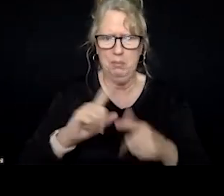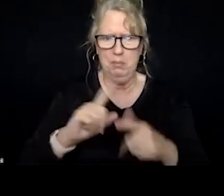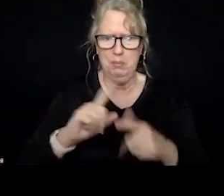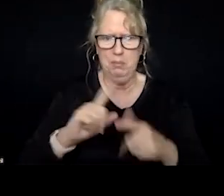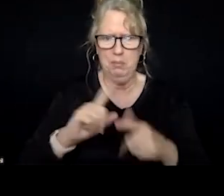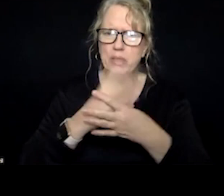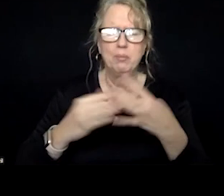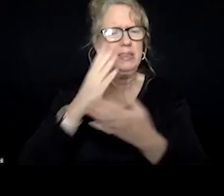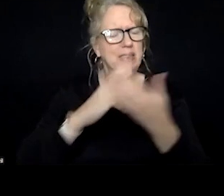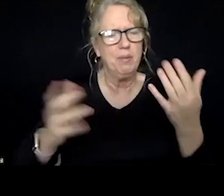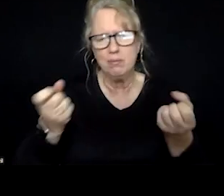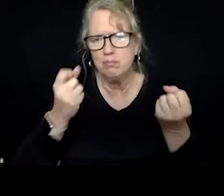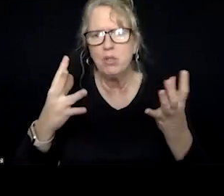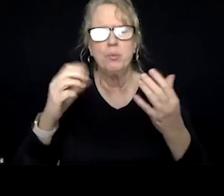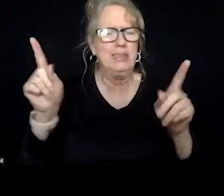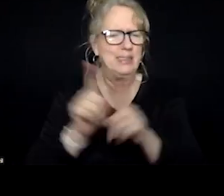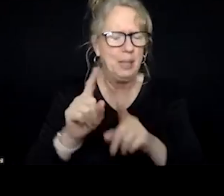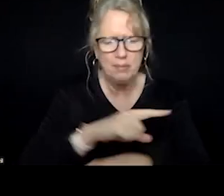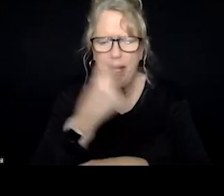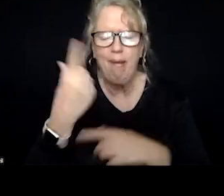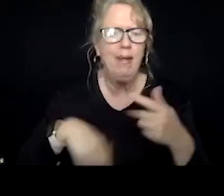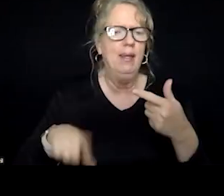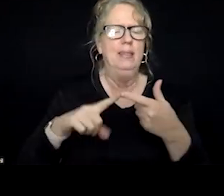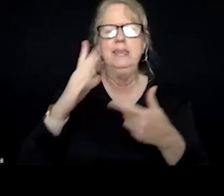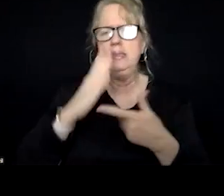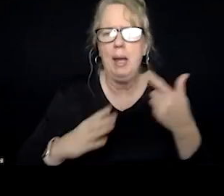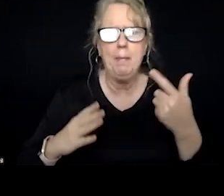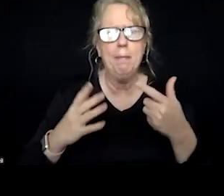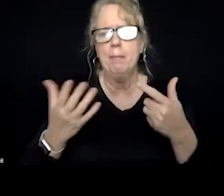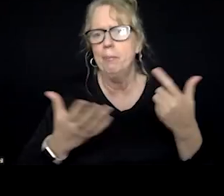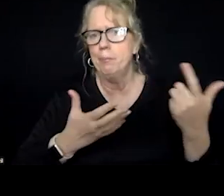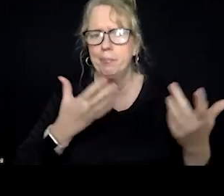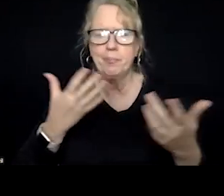SOME PEOPLE HAVE MULTIPLE VISITS AND SOME PEOPLE HAVE COGNITIVE